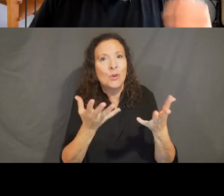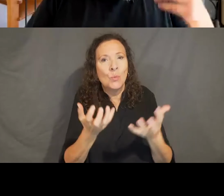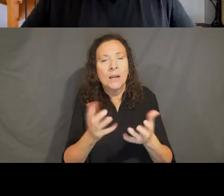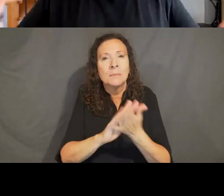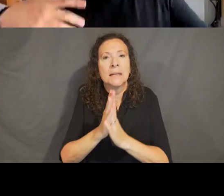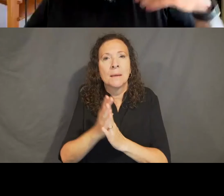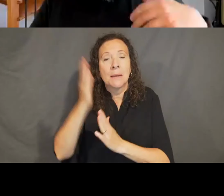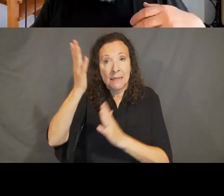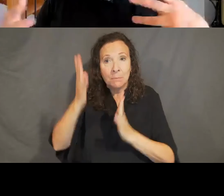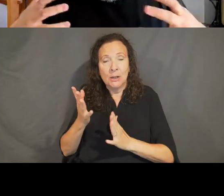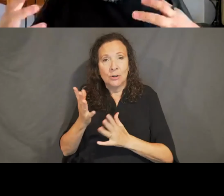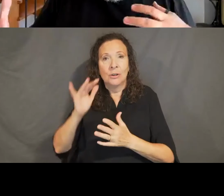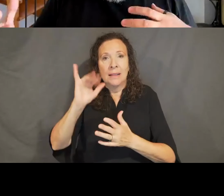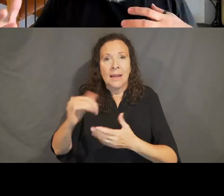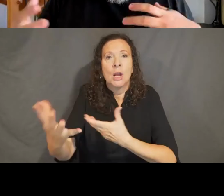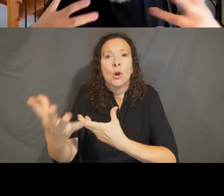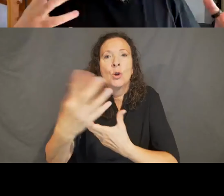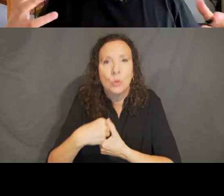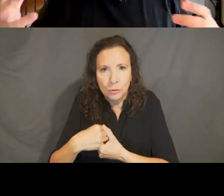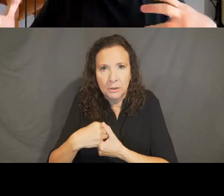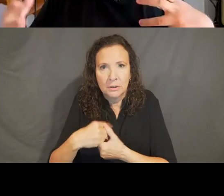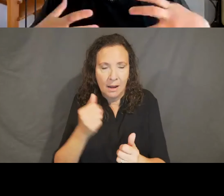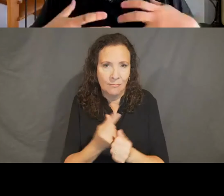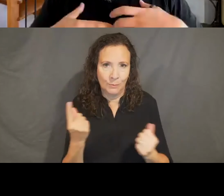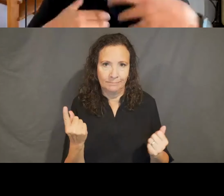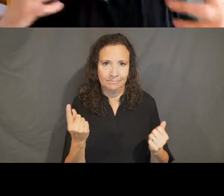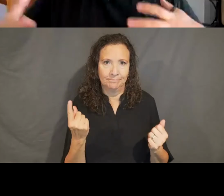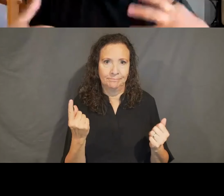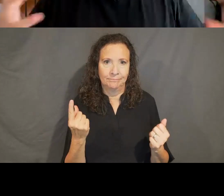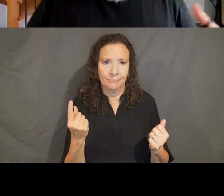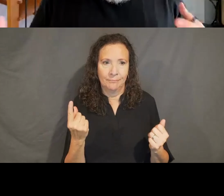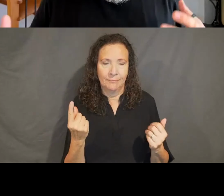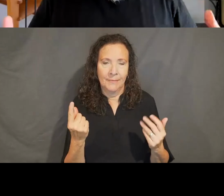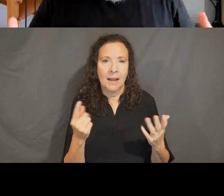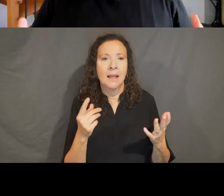You should incorporate these new techniques, these ways of working.